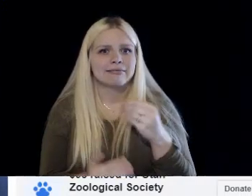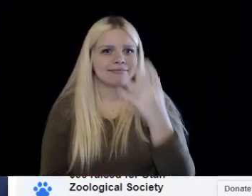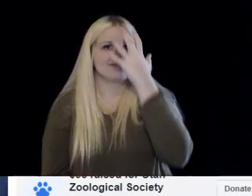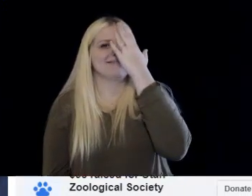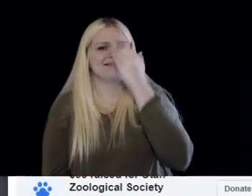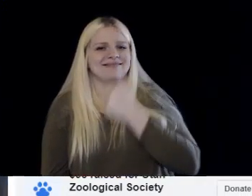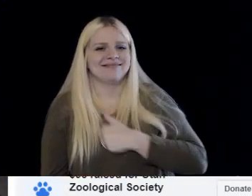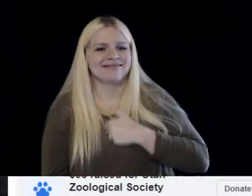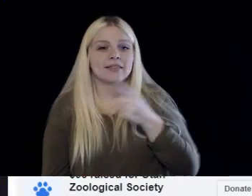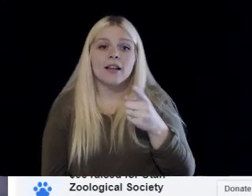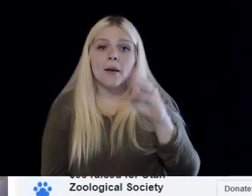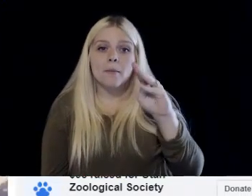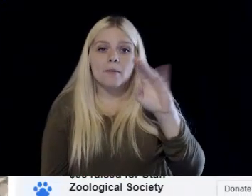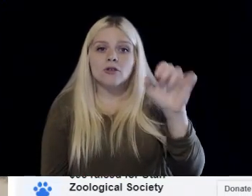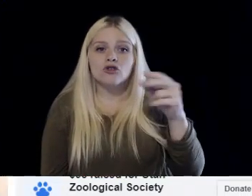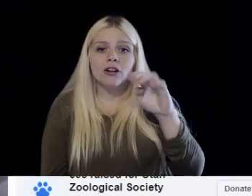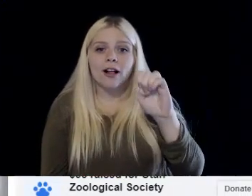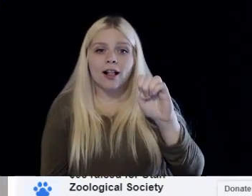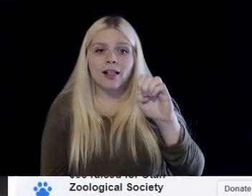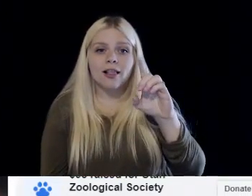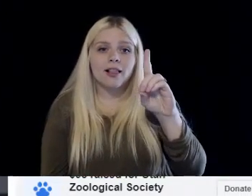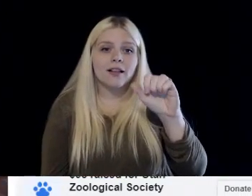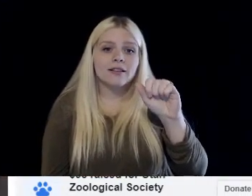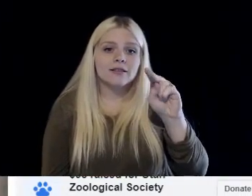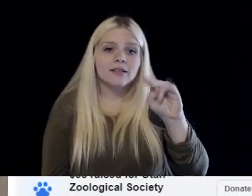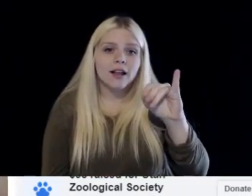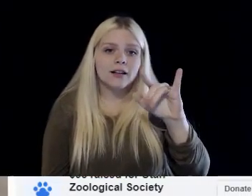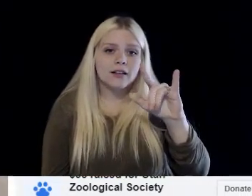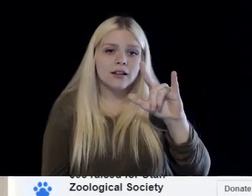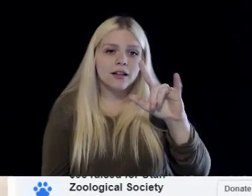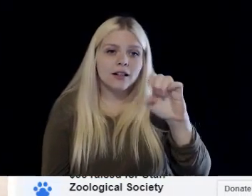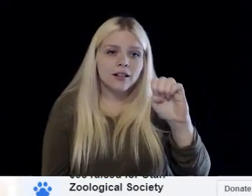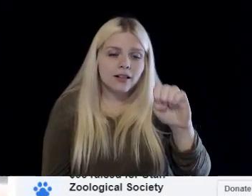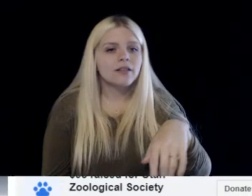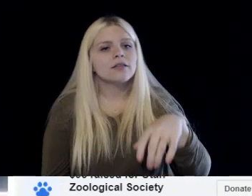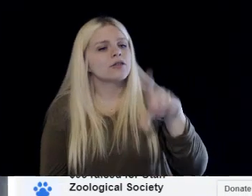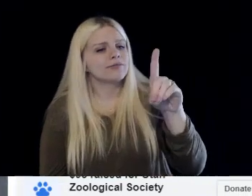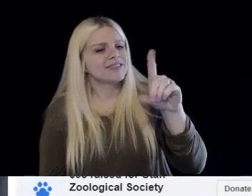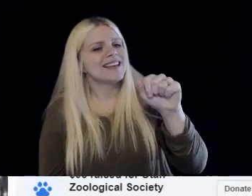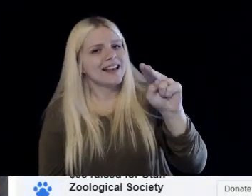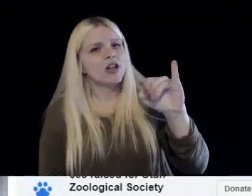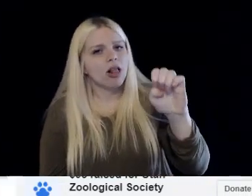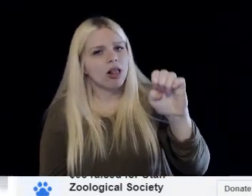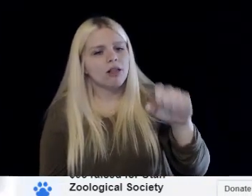Joanne, Daniels manning the Instagram. And then, of course our bevy of seals and sea lions.